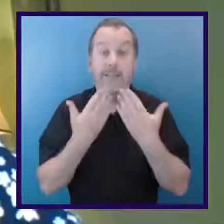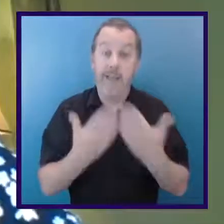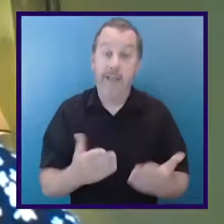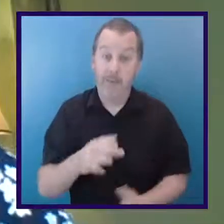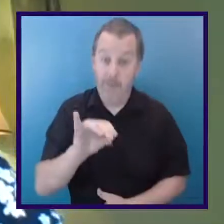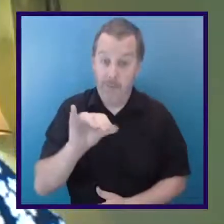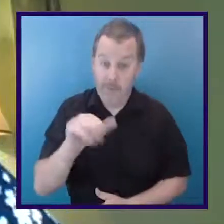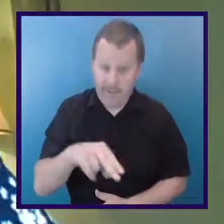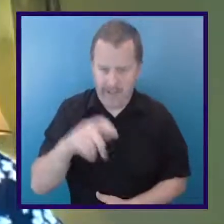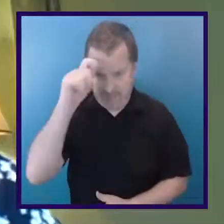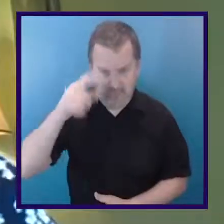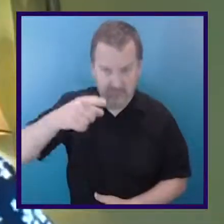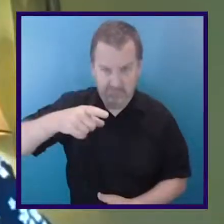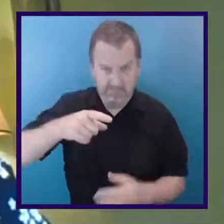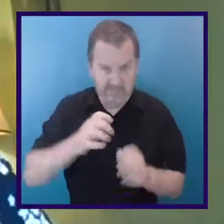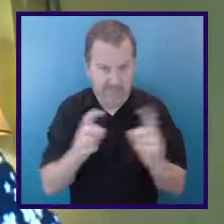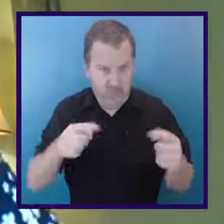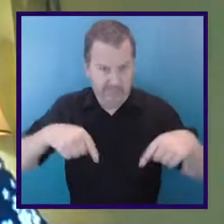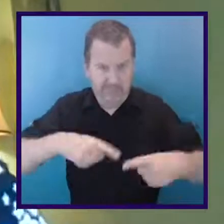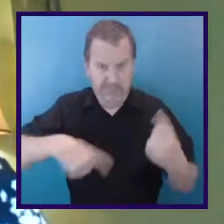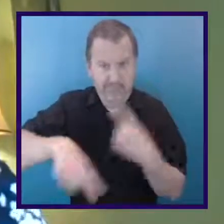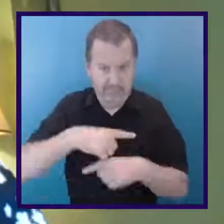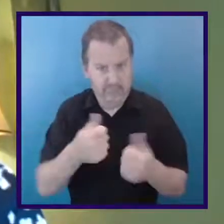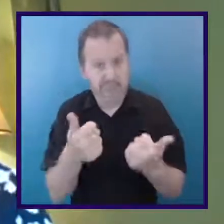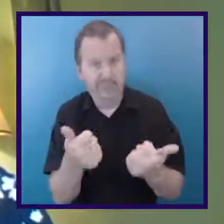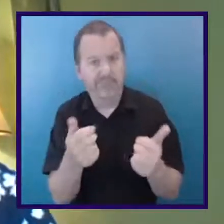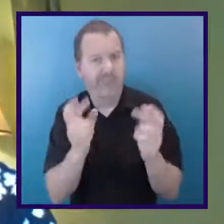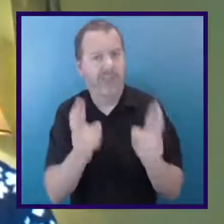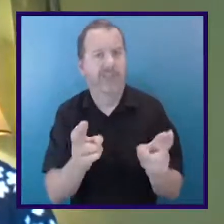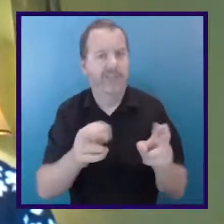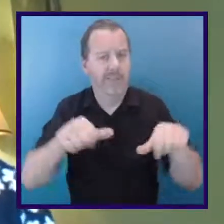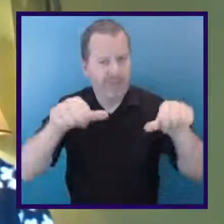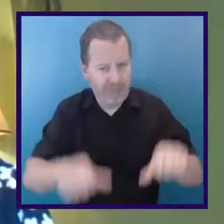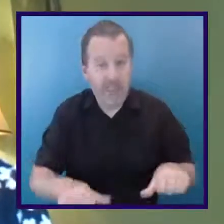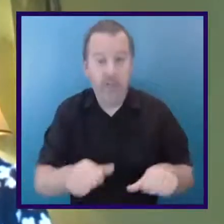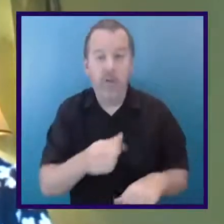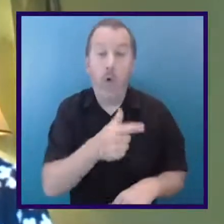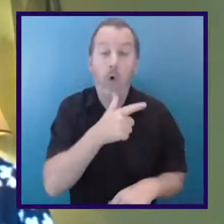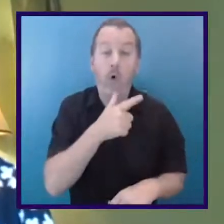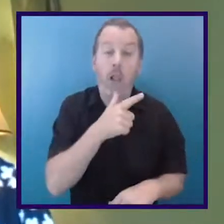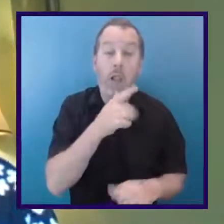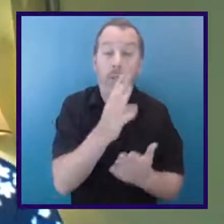Thank you very much indeed, Ian and I think we would all concur with the view that removing